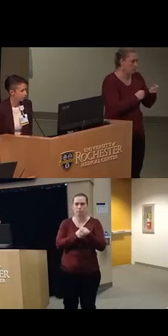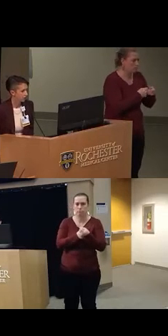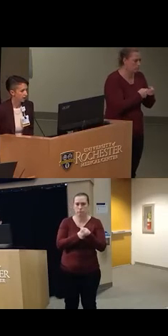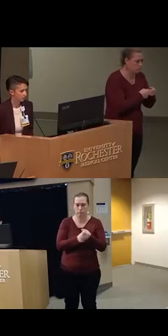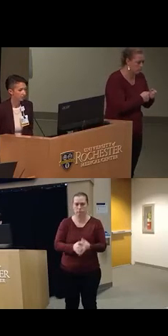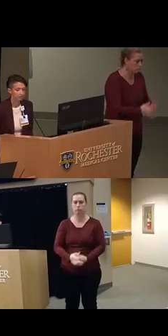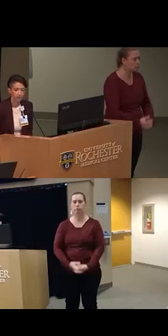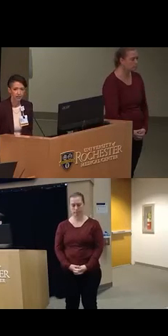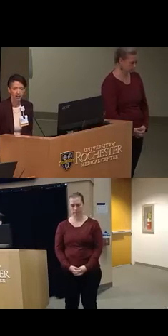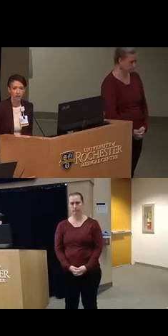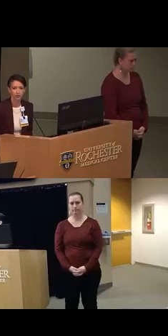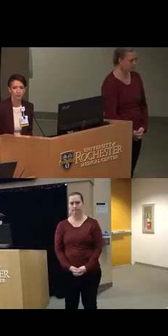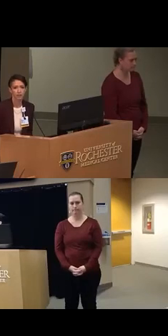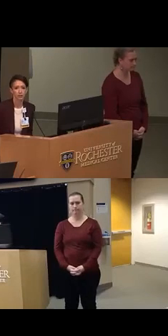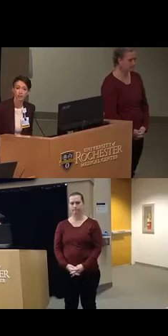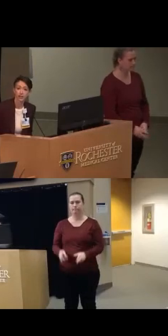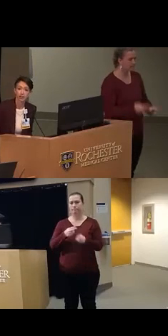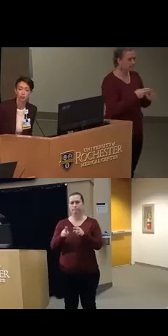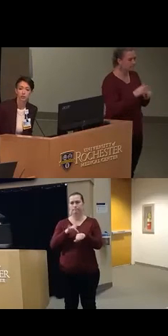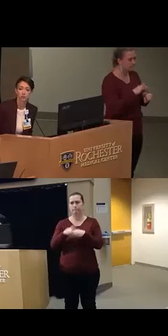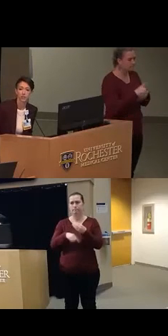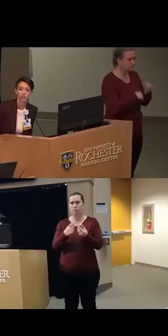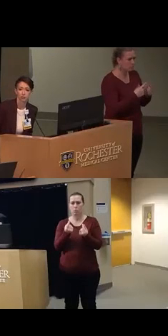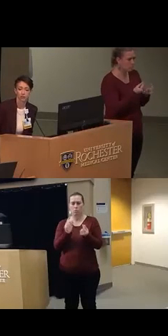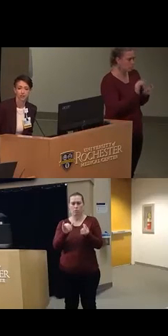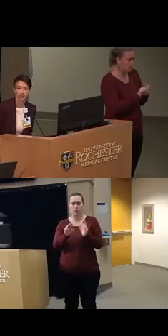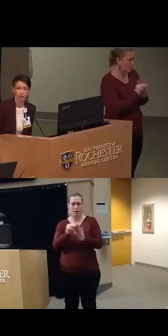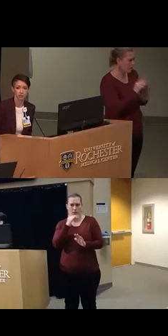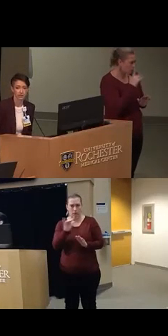you on briefly on what this model looks like and what the peers are trained to do and what